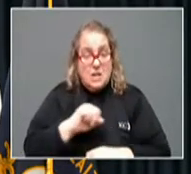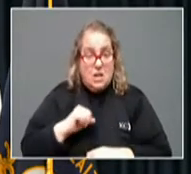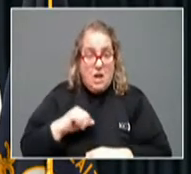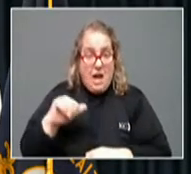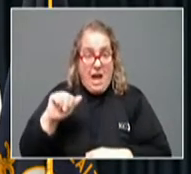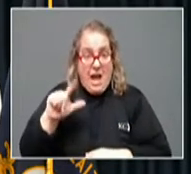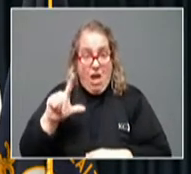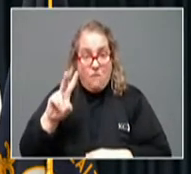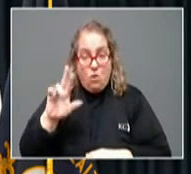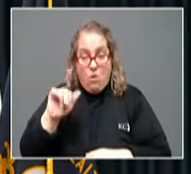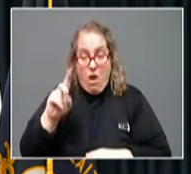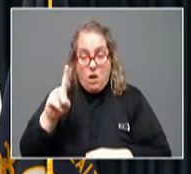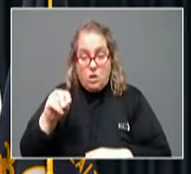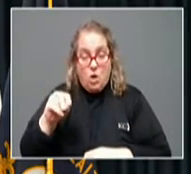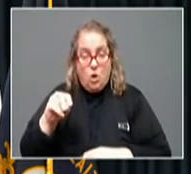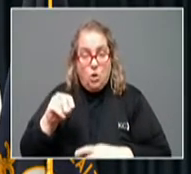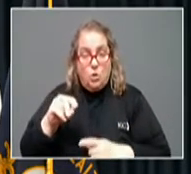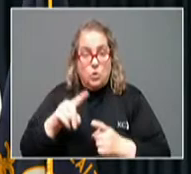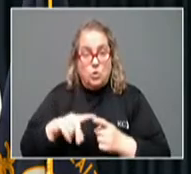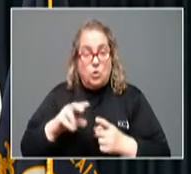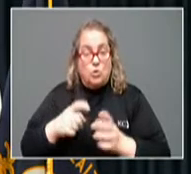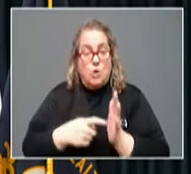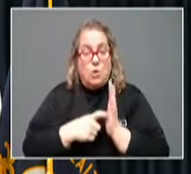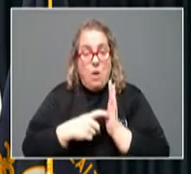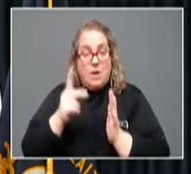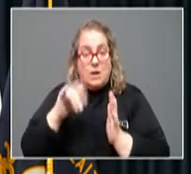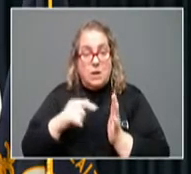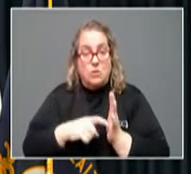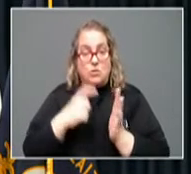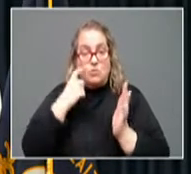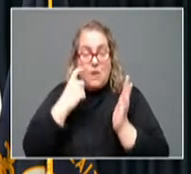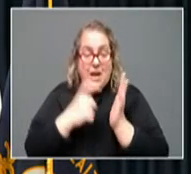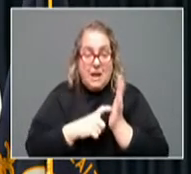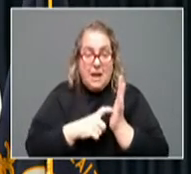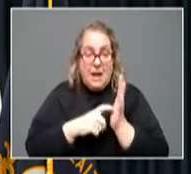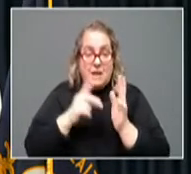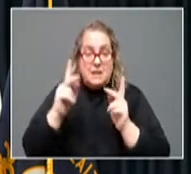require Kentucky to recognize individuals with antibodies